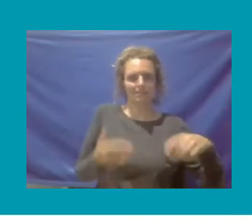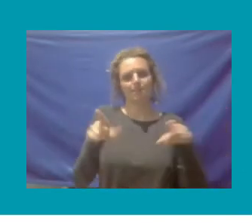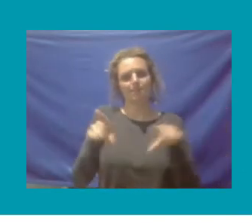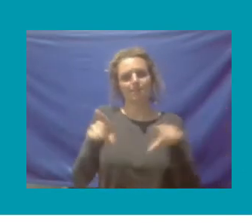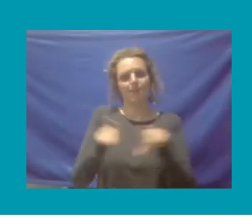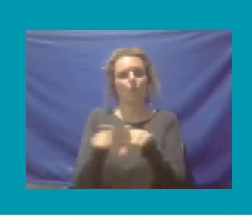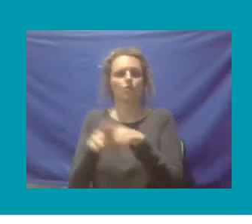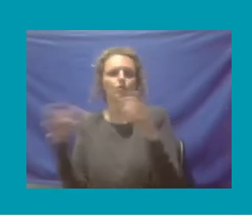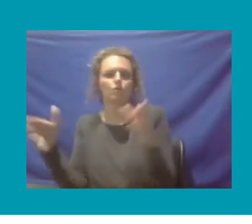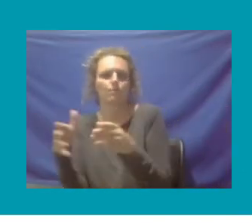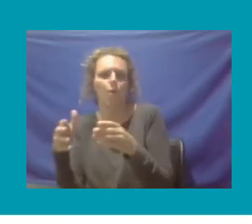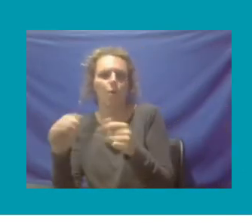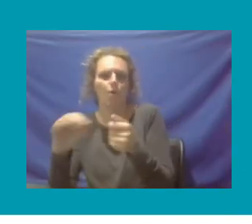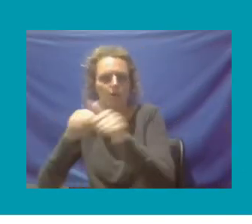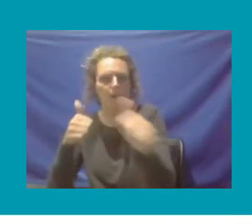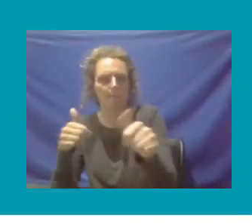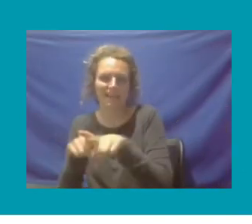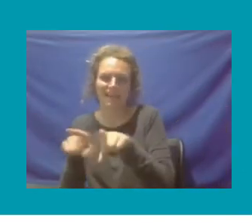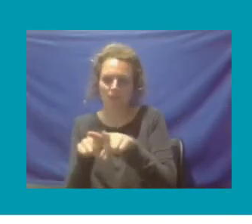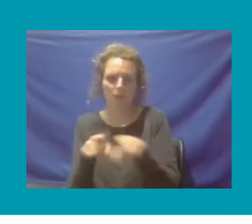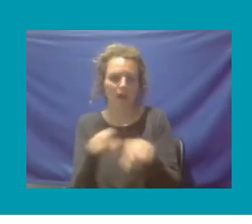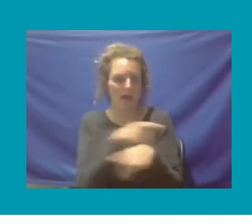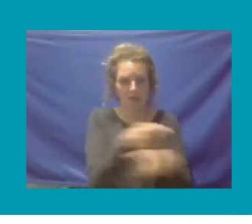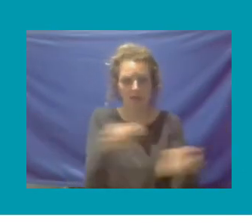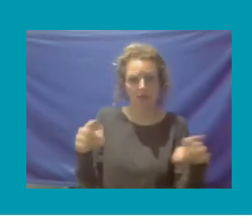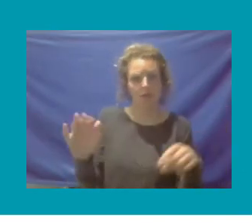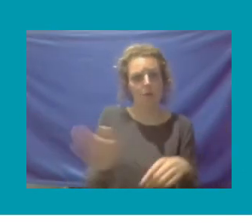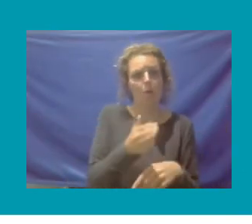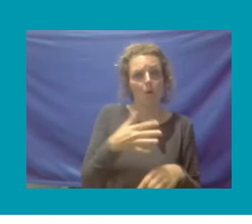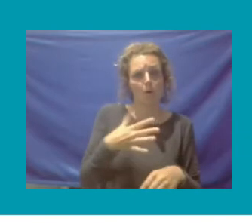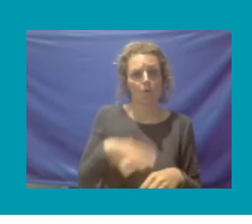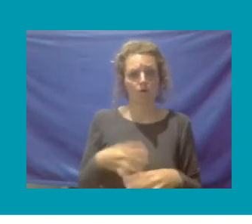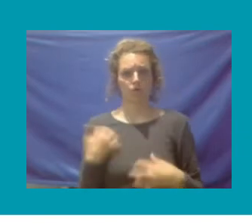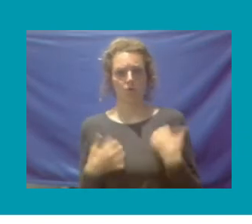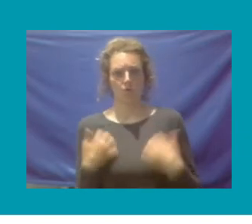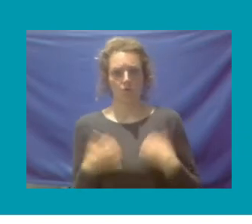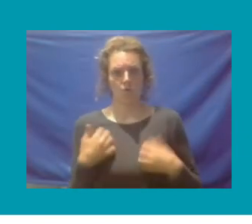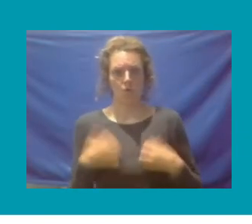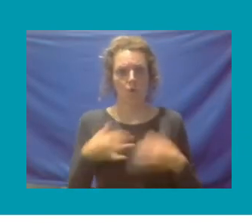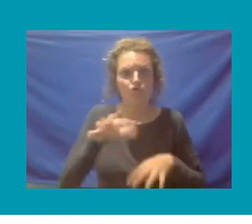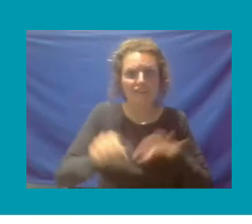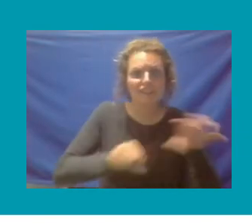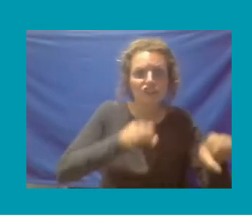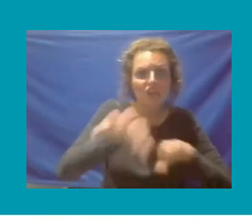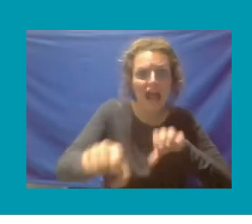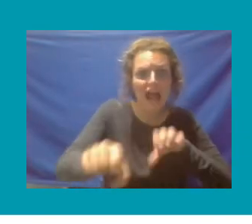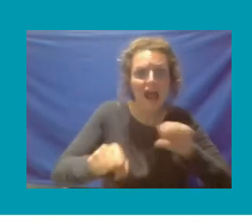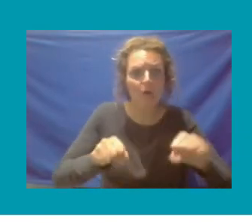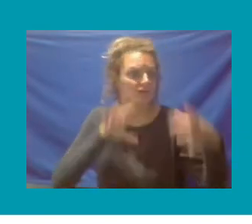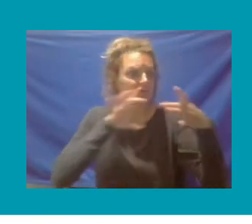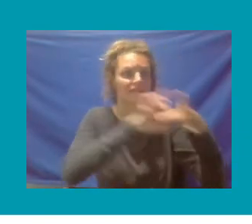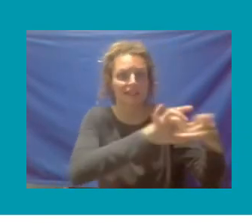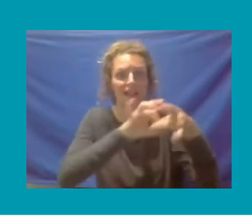want to proactively reach out. to talented disabled candidates, so it's not just that we get people ready for work,